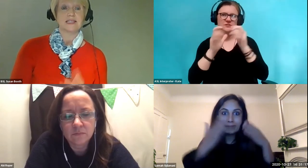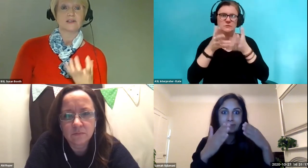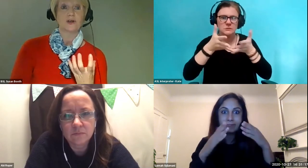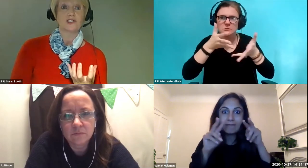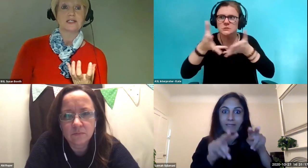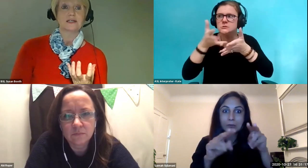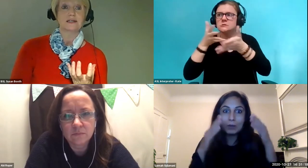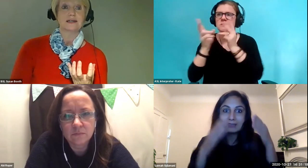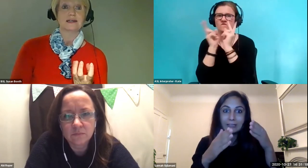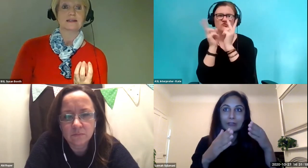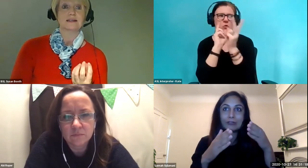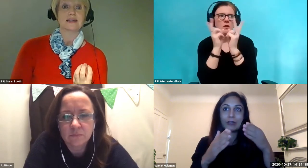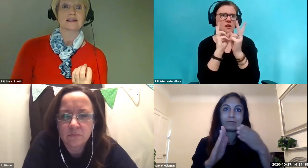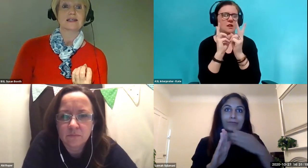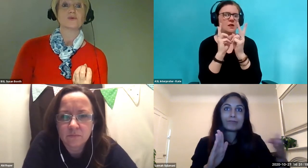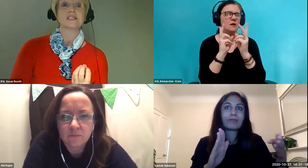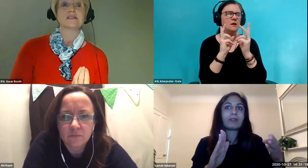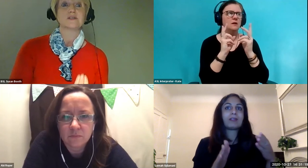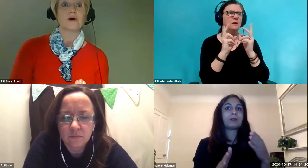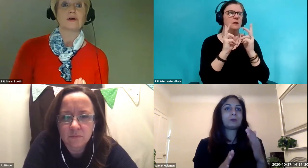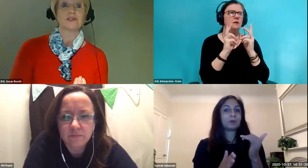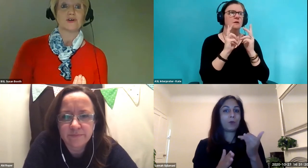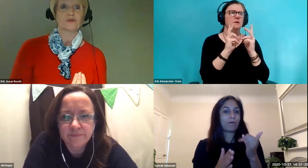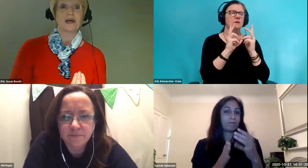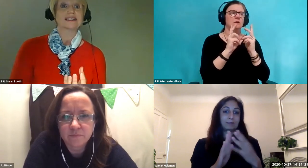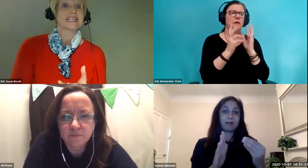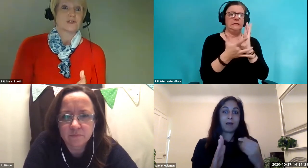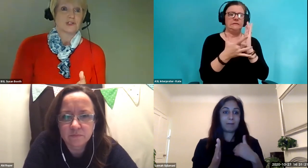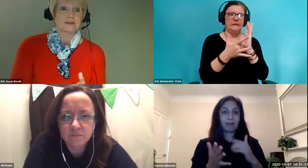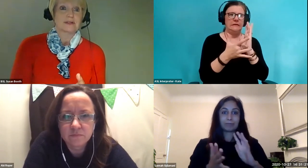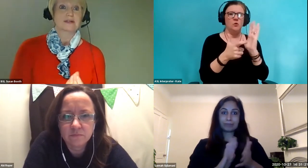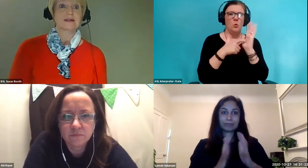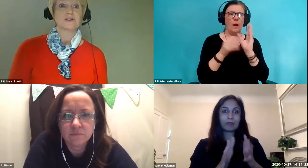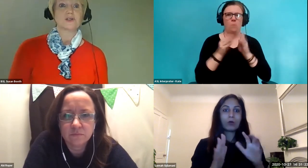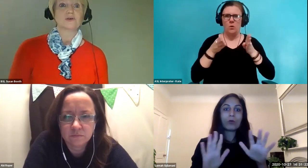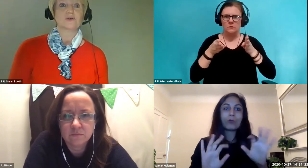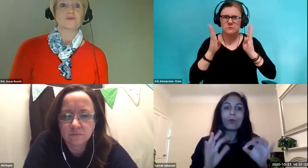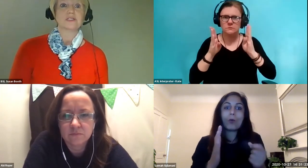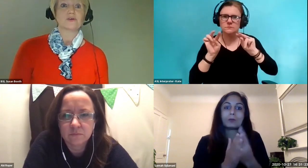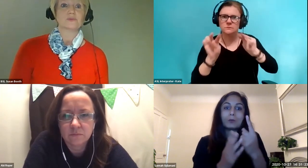technology can increase the demand of paying attention so for example